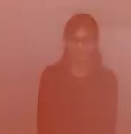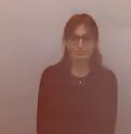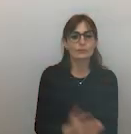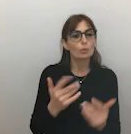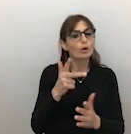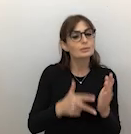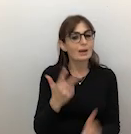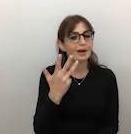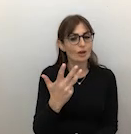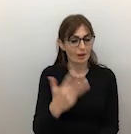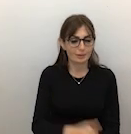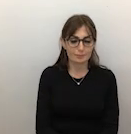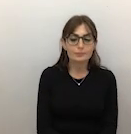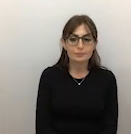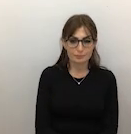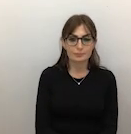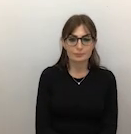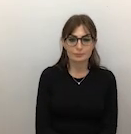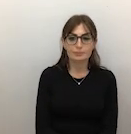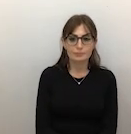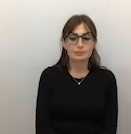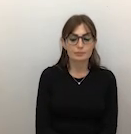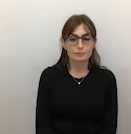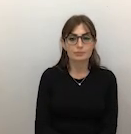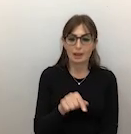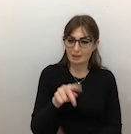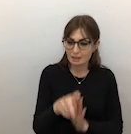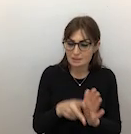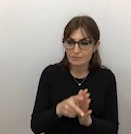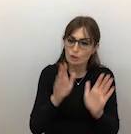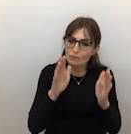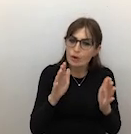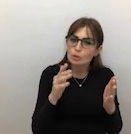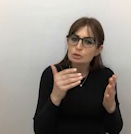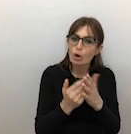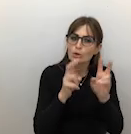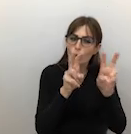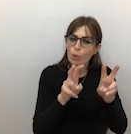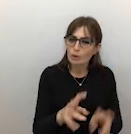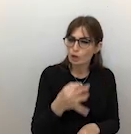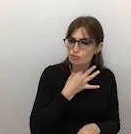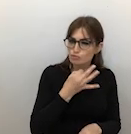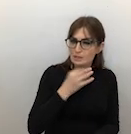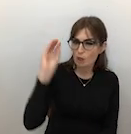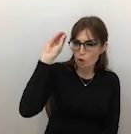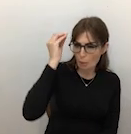Welcome to part nine in this series. In this ninth part of the series, we'll be focused on the audit and risk committee.